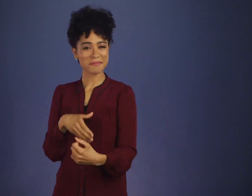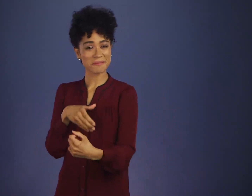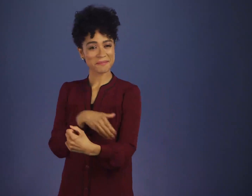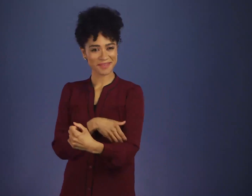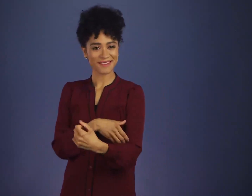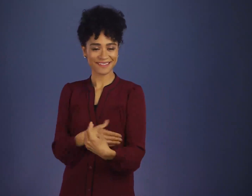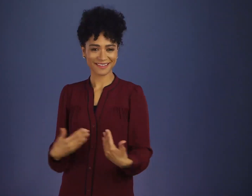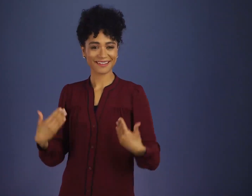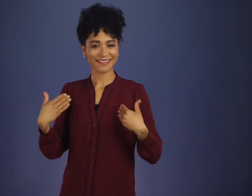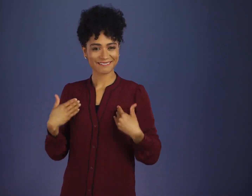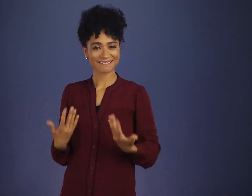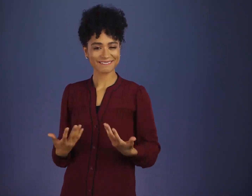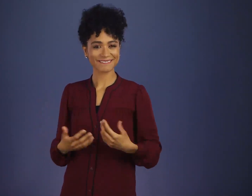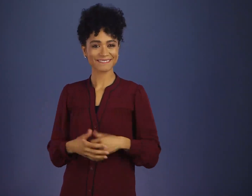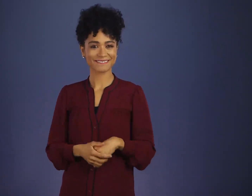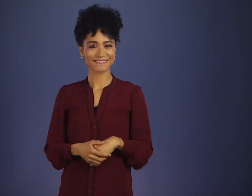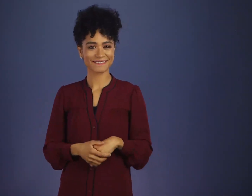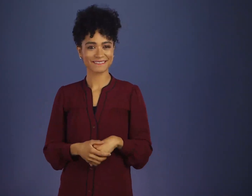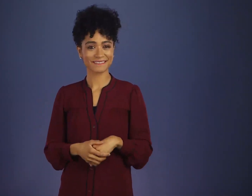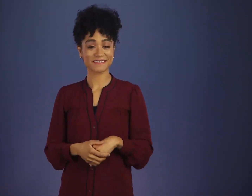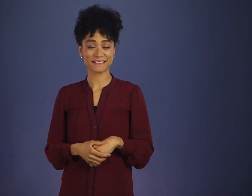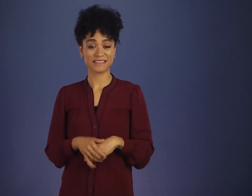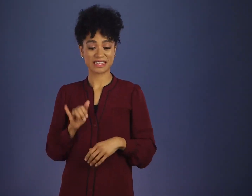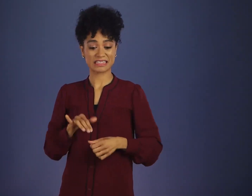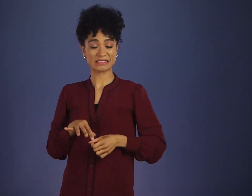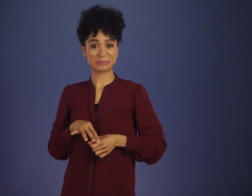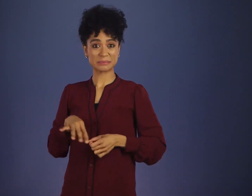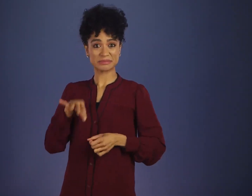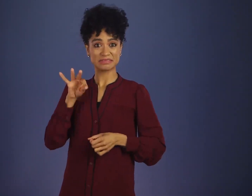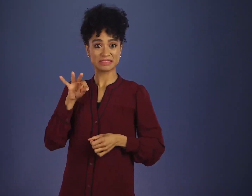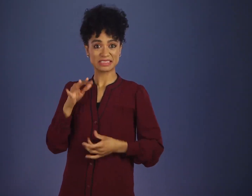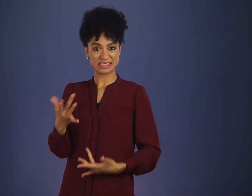This perverse soul-sickness is not pleasant to look upon.